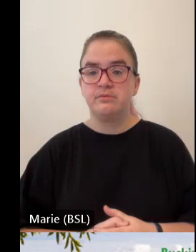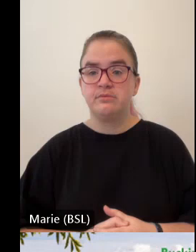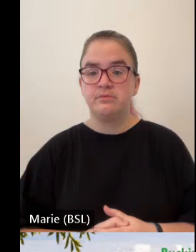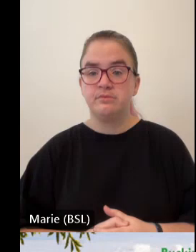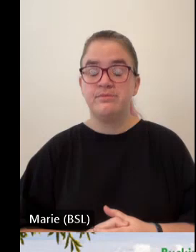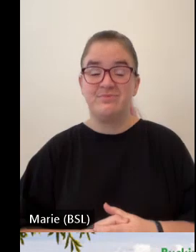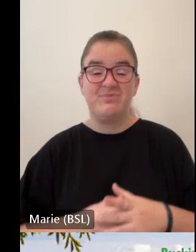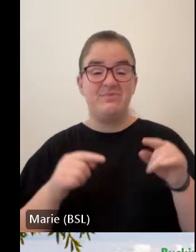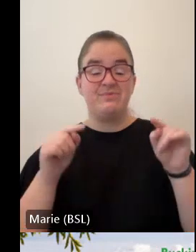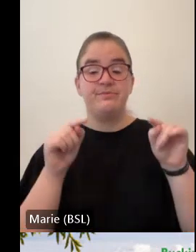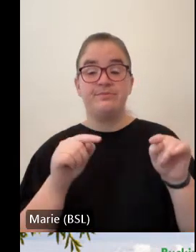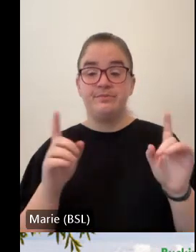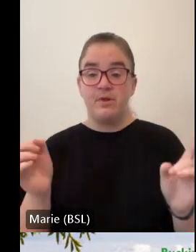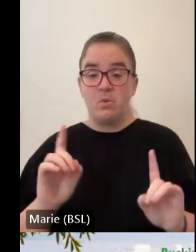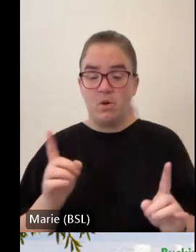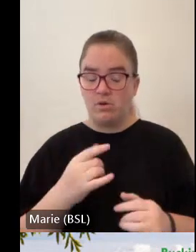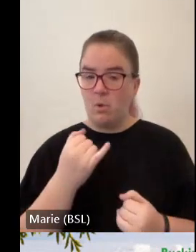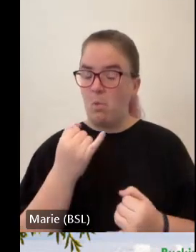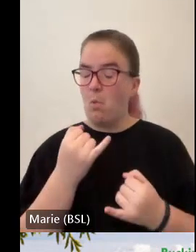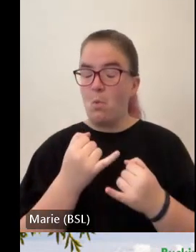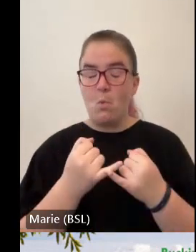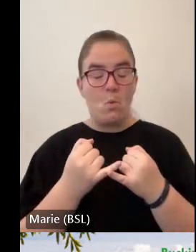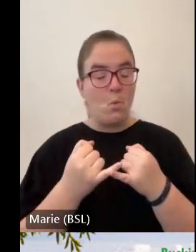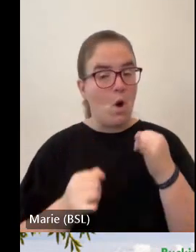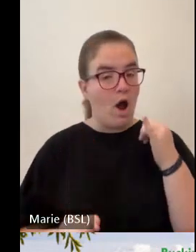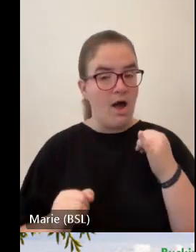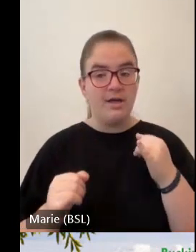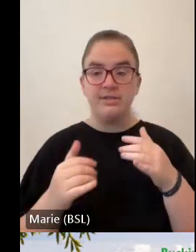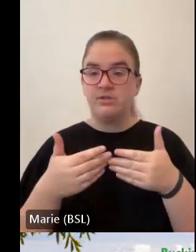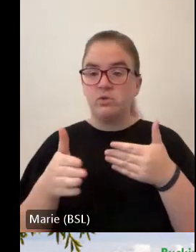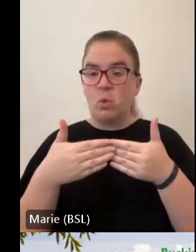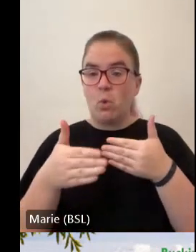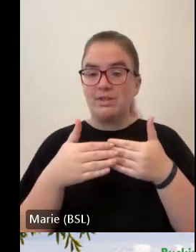Yeah. So that was one of the the worst doorstep crime cases we'd seen.